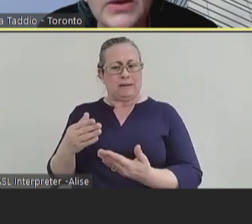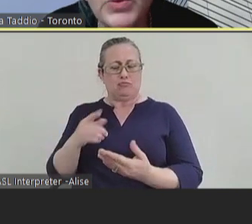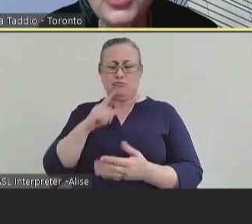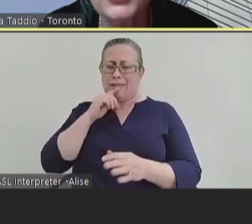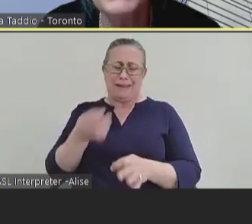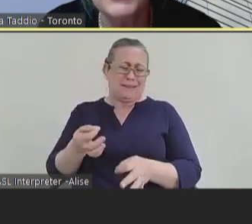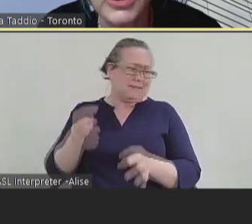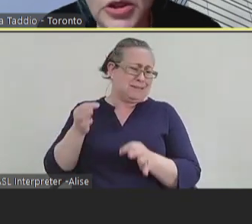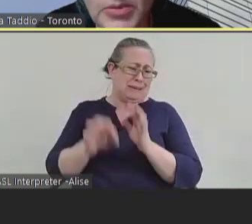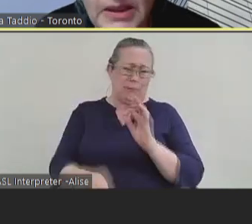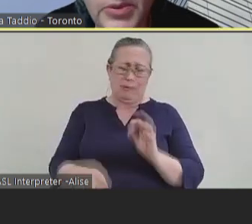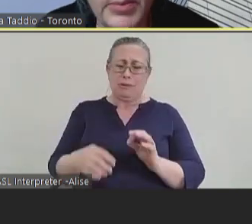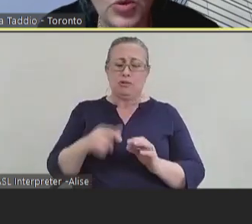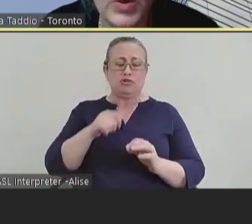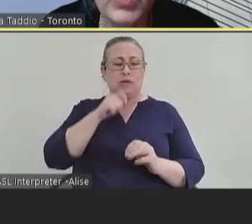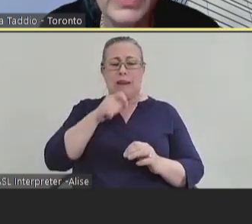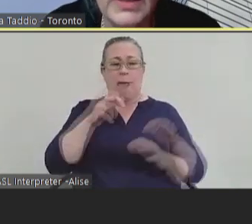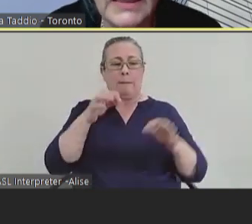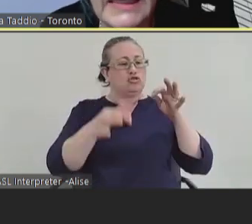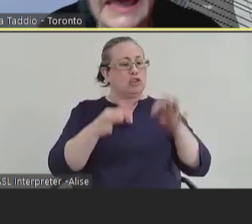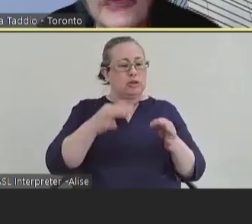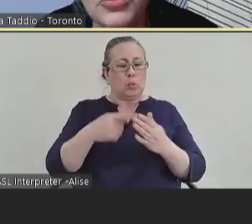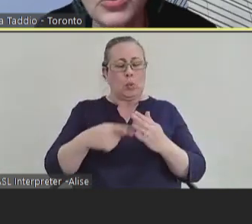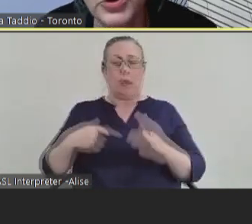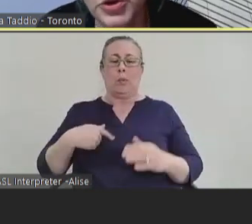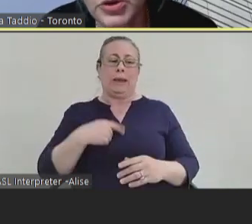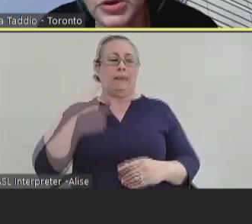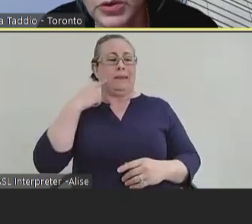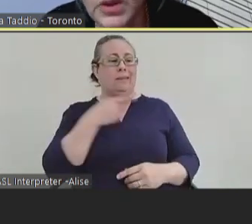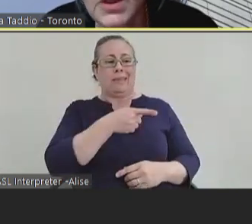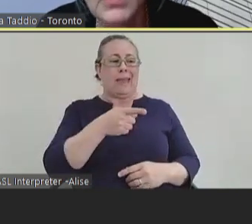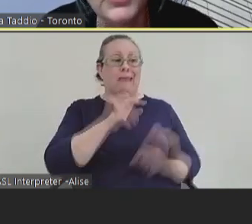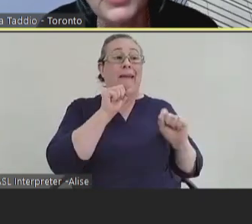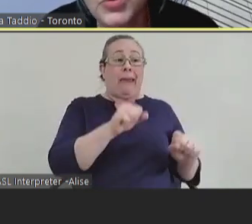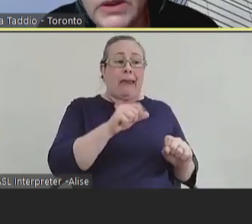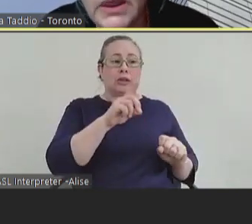and we shouldn't be judging people about what we think they can do or should do versus what they